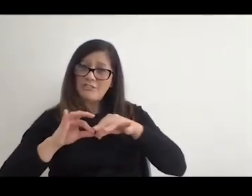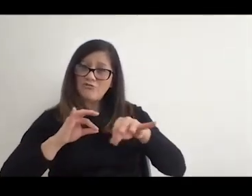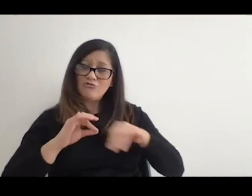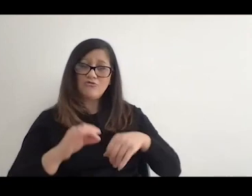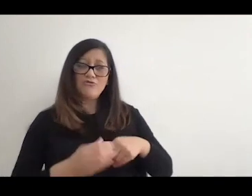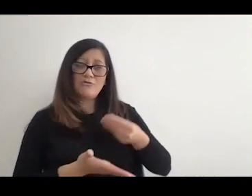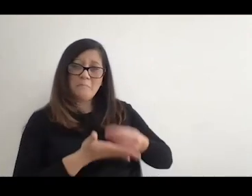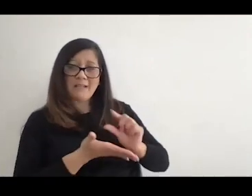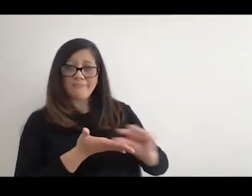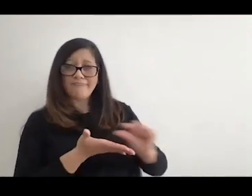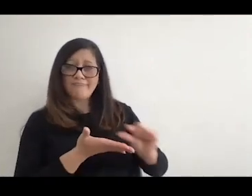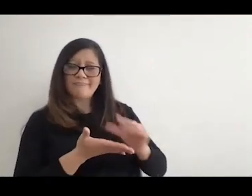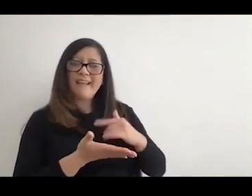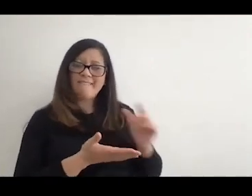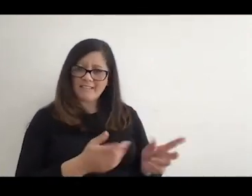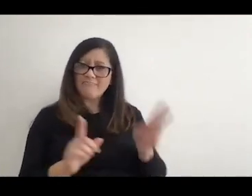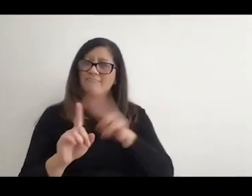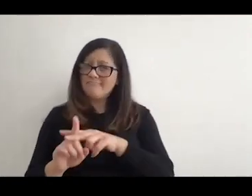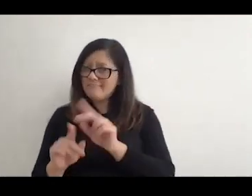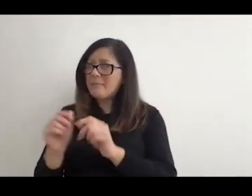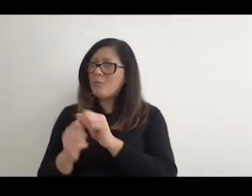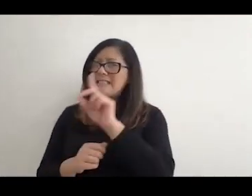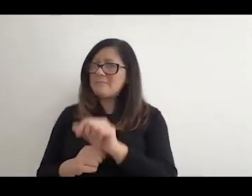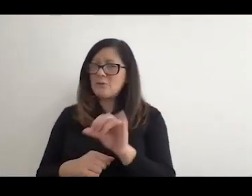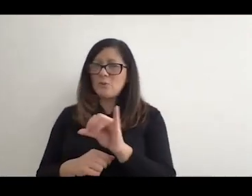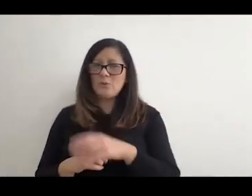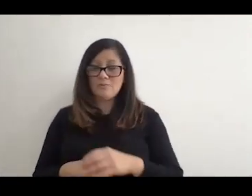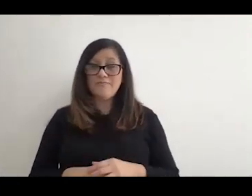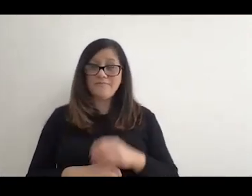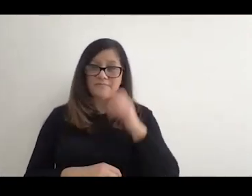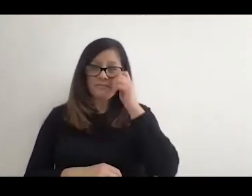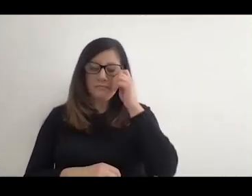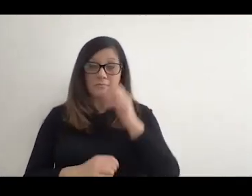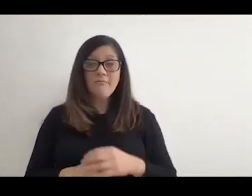I hope this serves as a clean palette to you, like to kind of say OK if I've